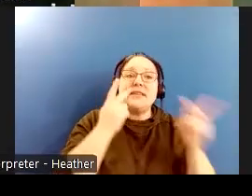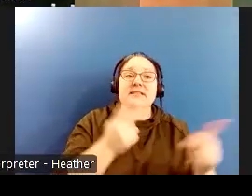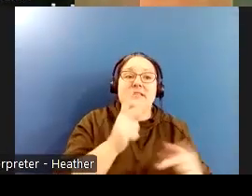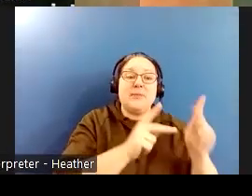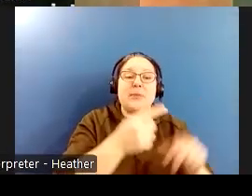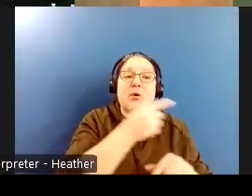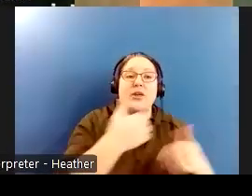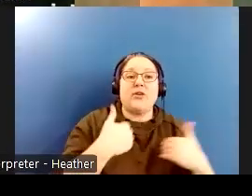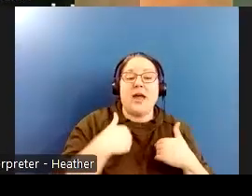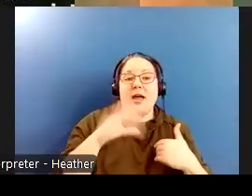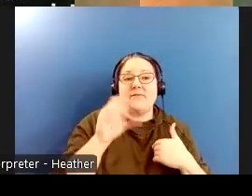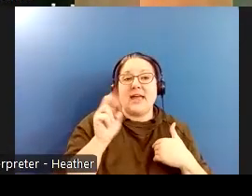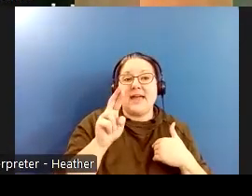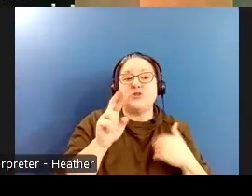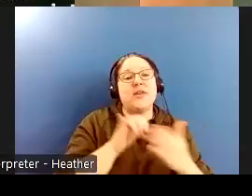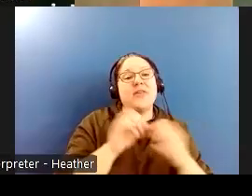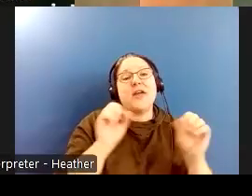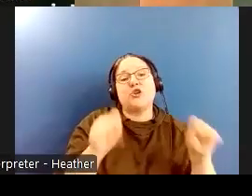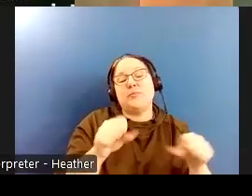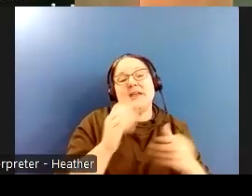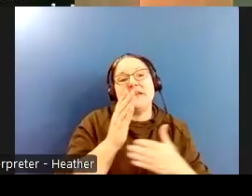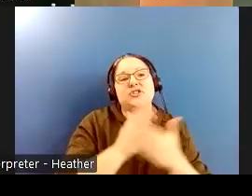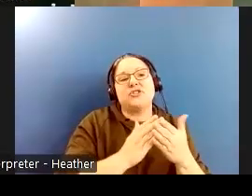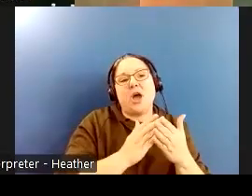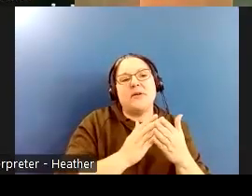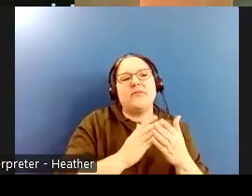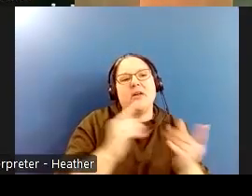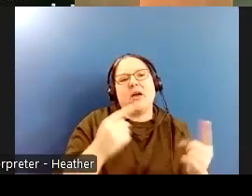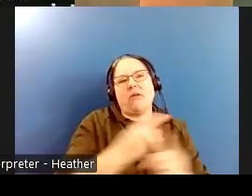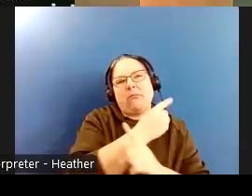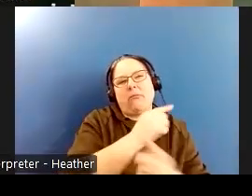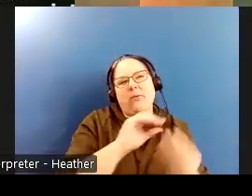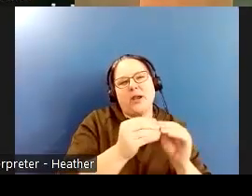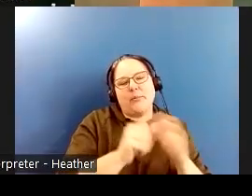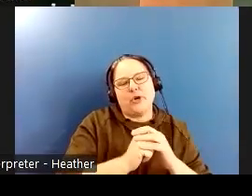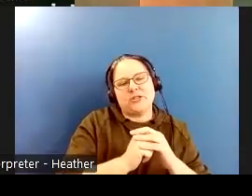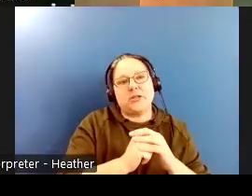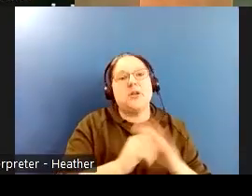so that could account for some of the discrepancy. I know, but okay, we are definitely out of time